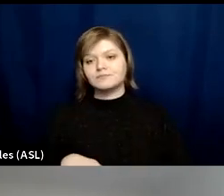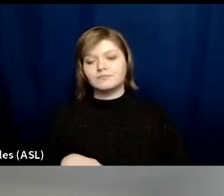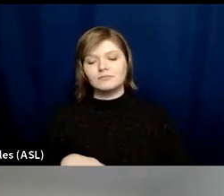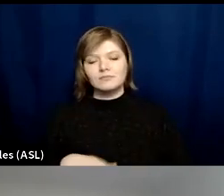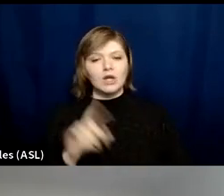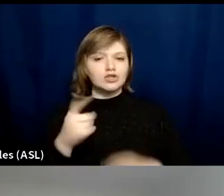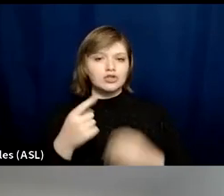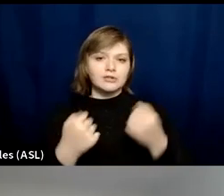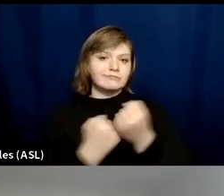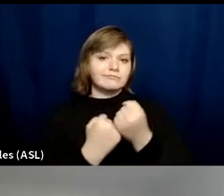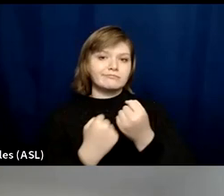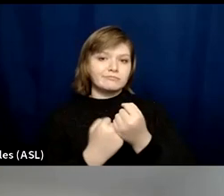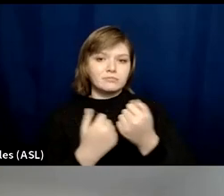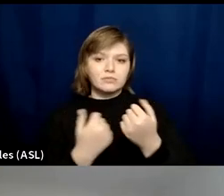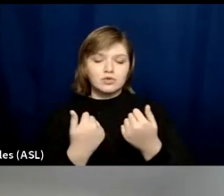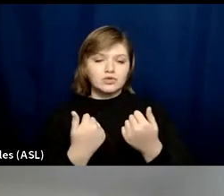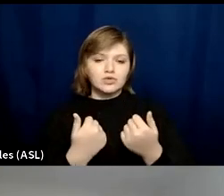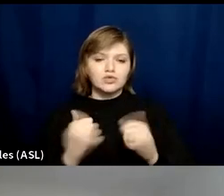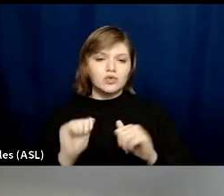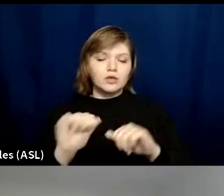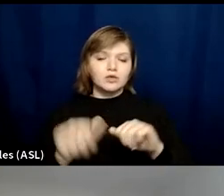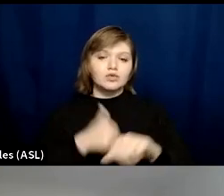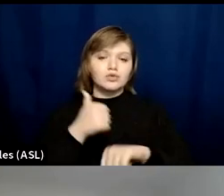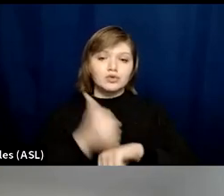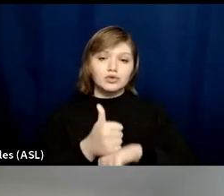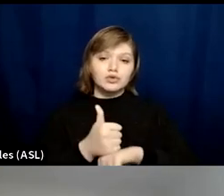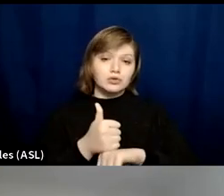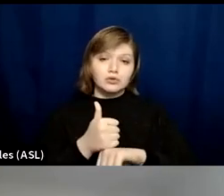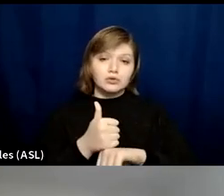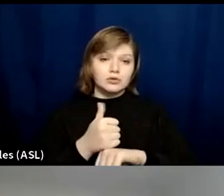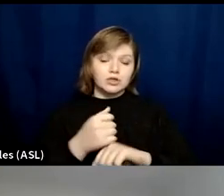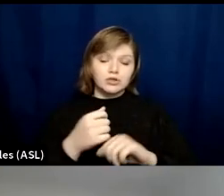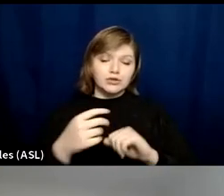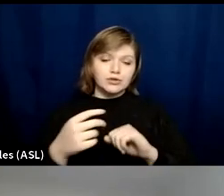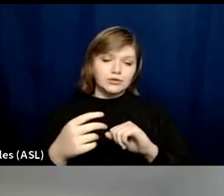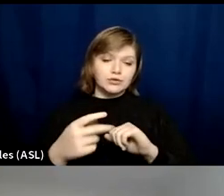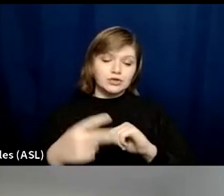supportive services helps people either get connected to the